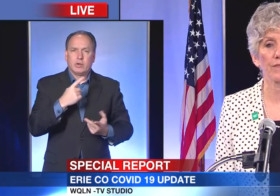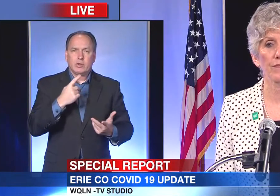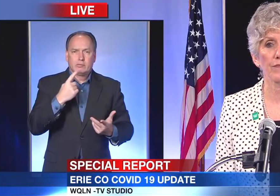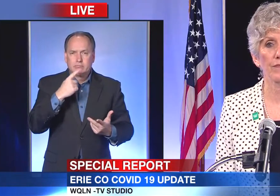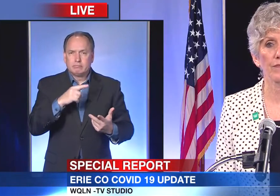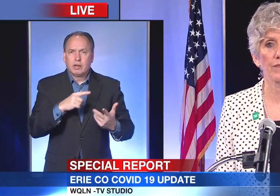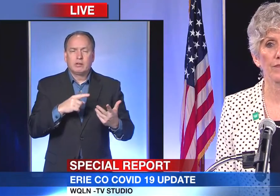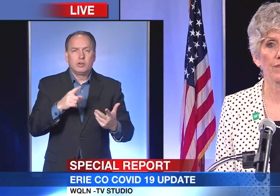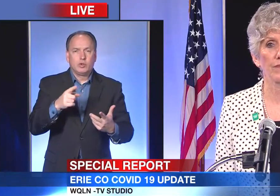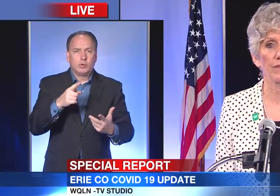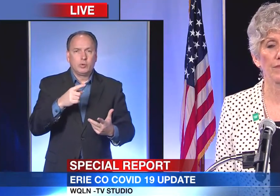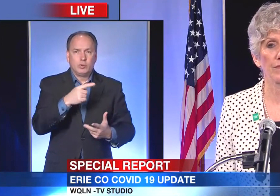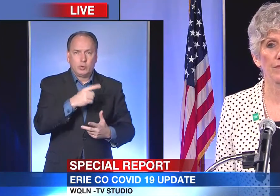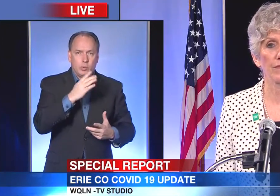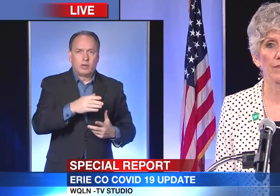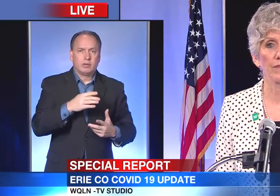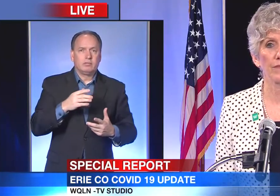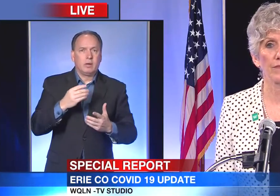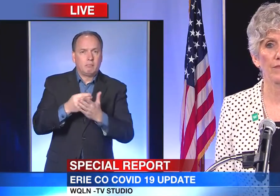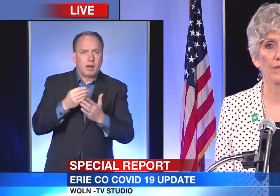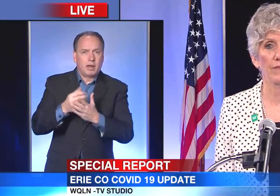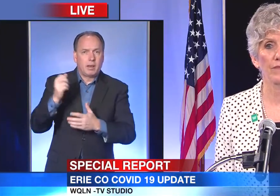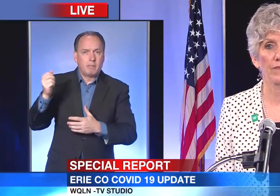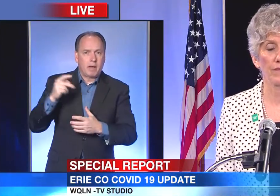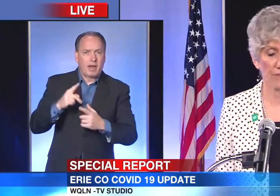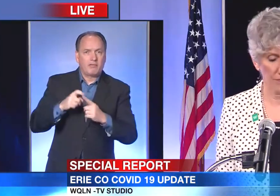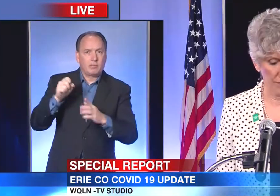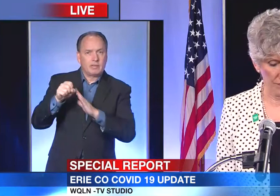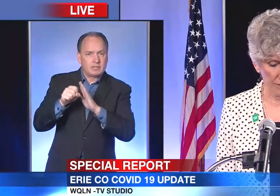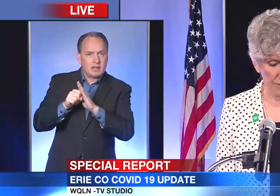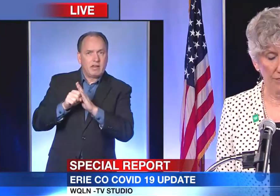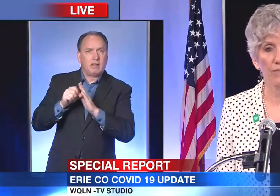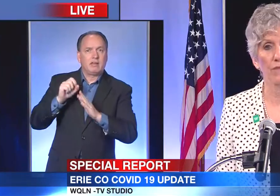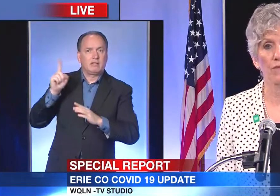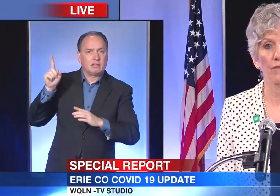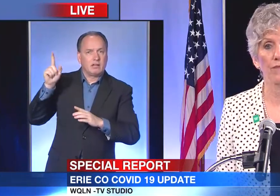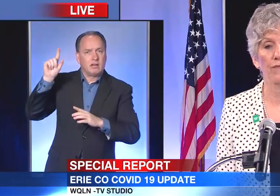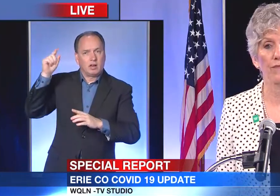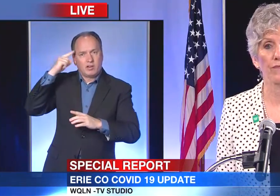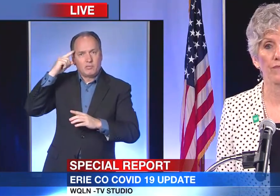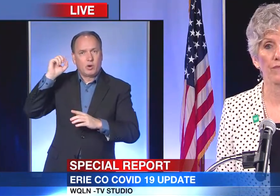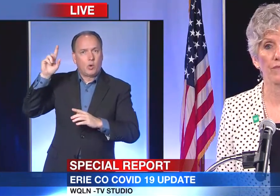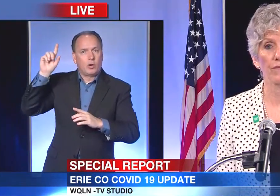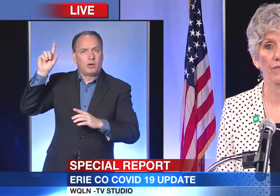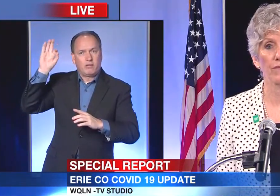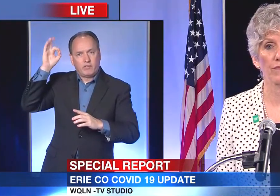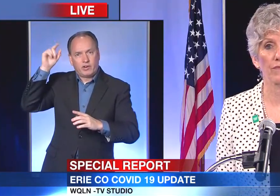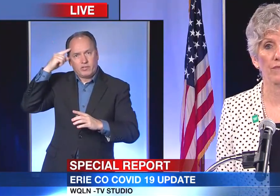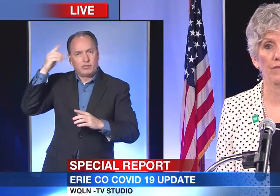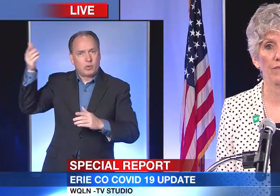SO JUST A QUICK FOLLOW-UP, SO WOULD YOU BE REIMBURSED FROM THE STATE OR THE FEDERAL GOVERNMENT